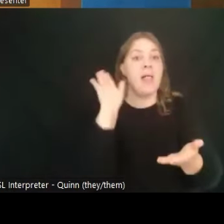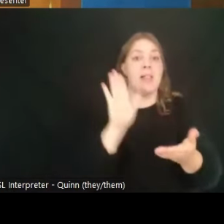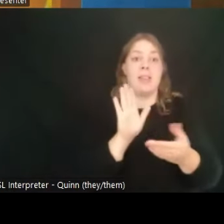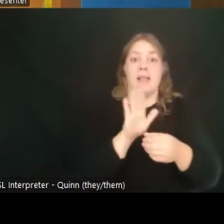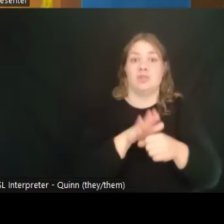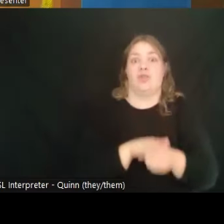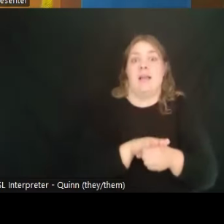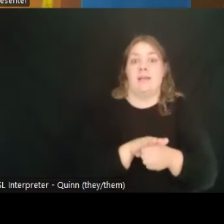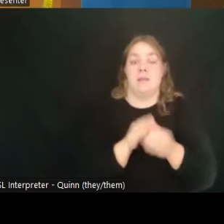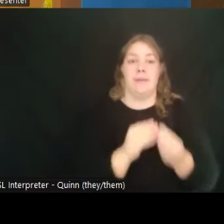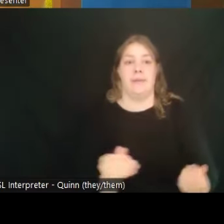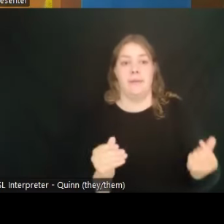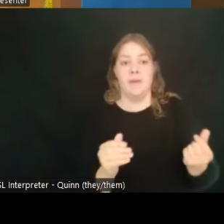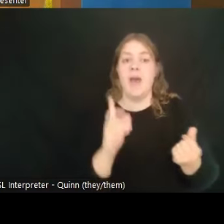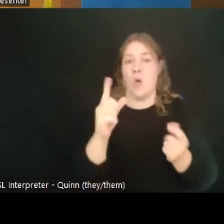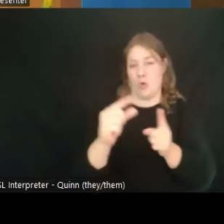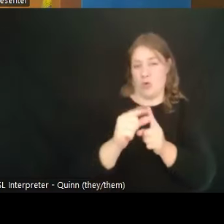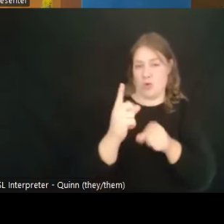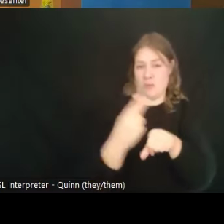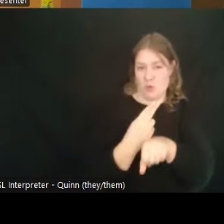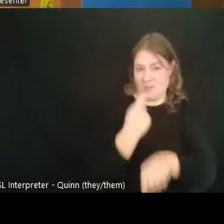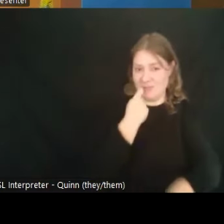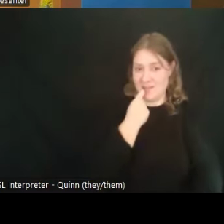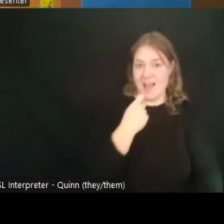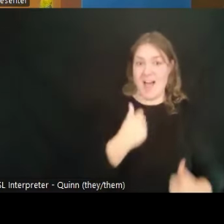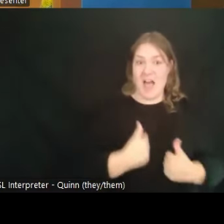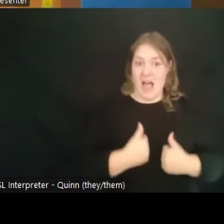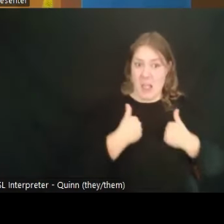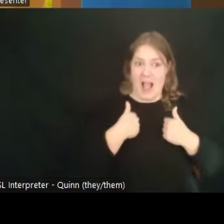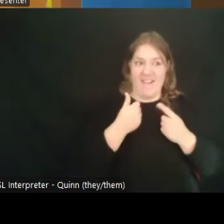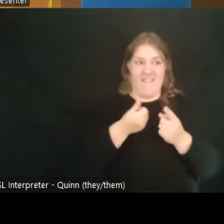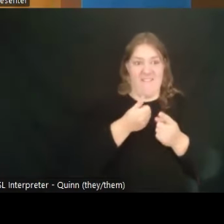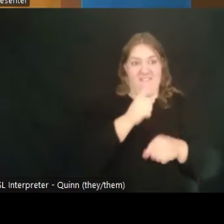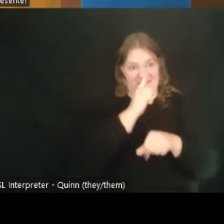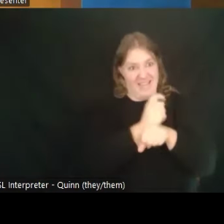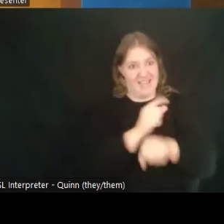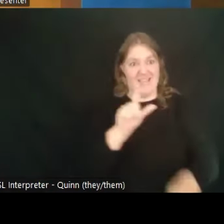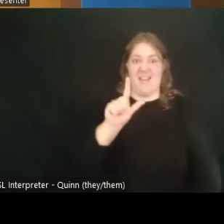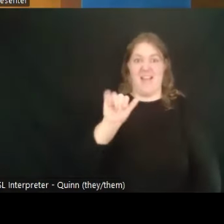term that I've been using recently is life is lifing and life has been lifing for all of us